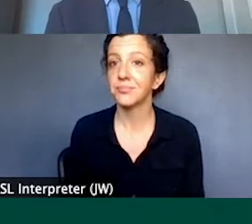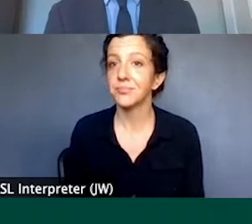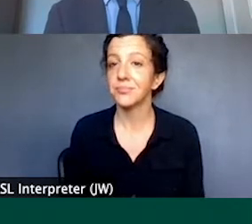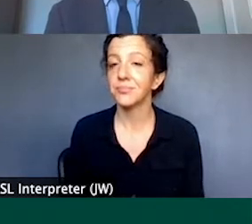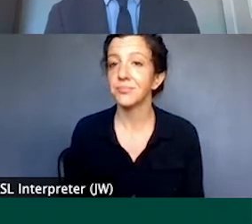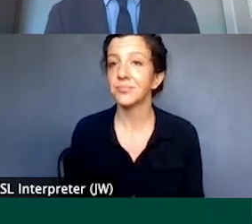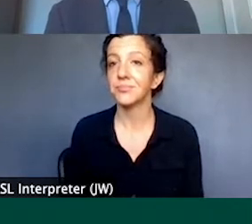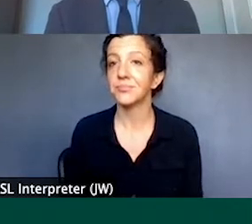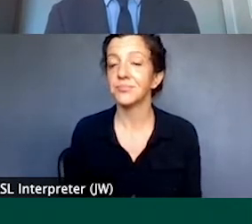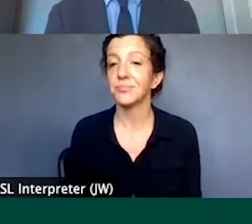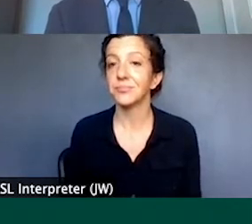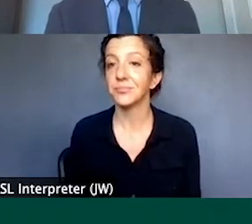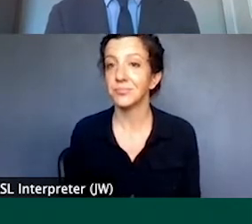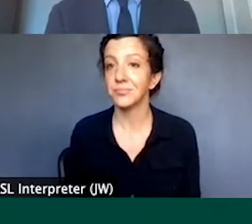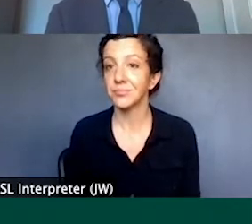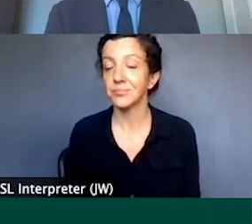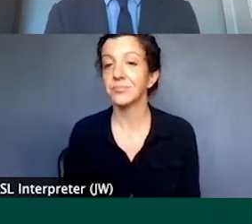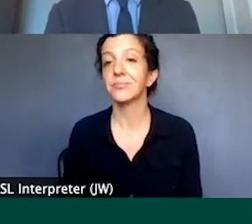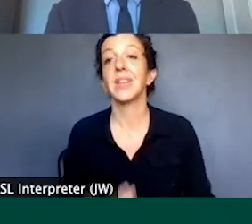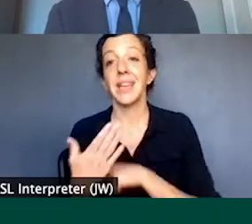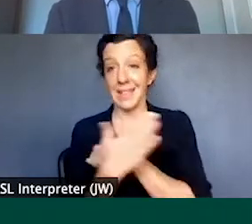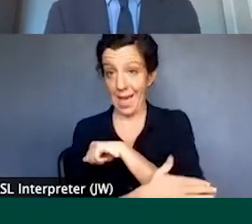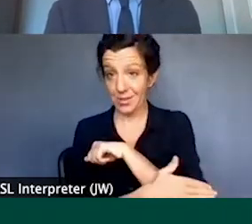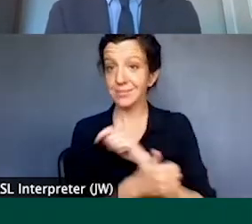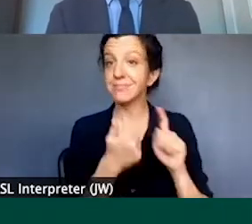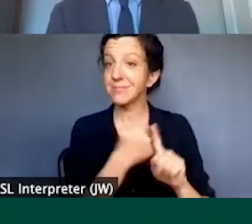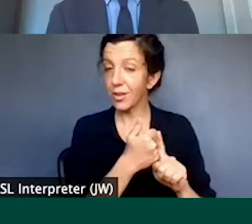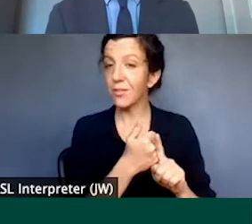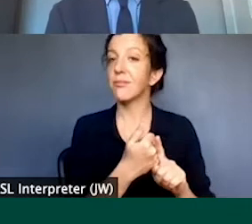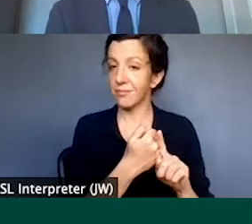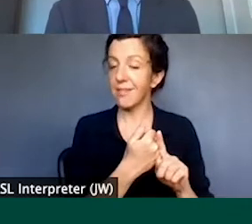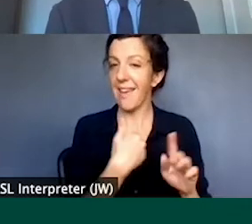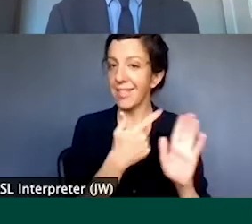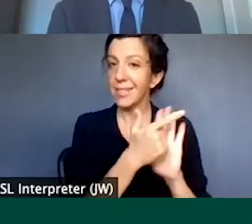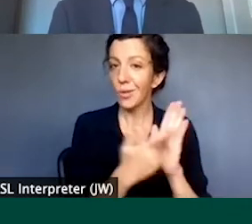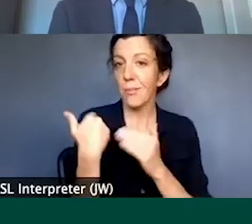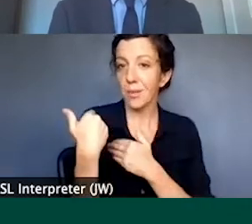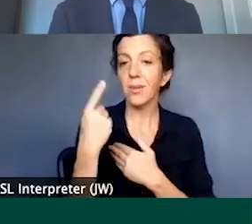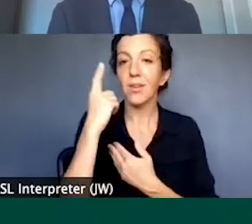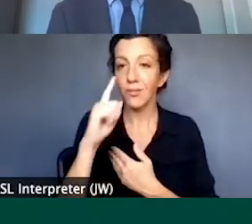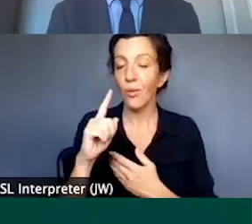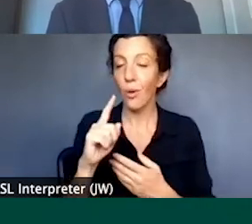I think some small businesses could see some increased costs from taxes or rent. Some, it could be neutral.